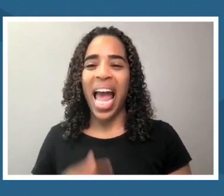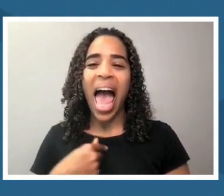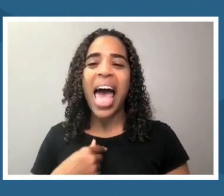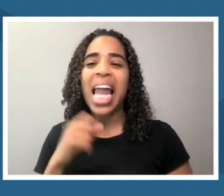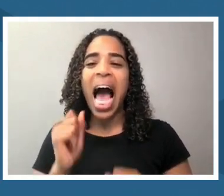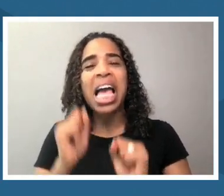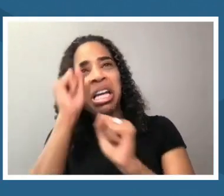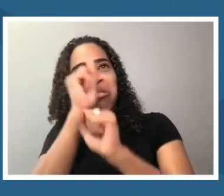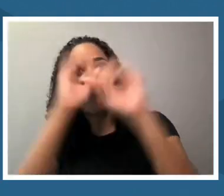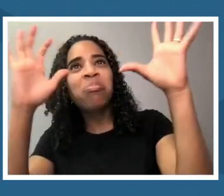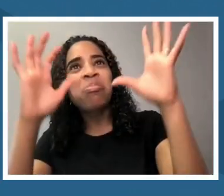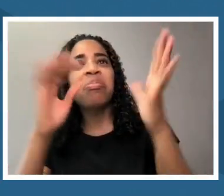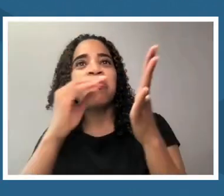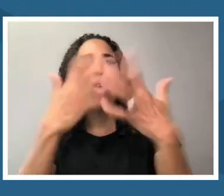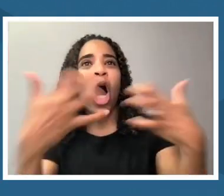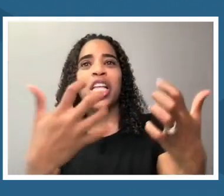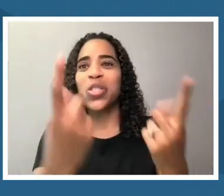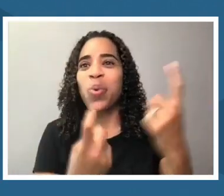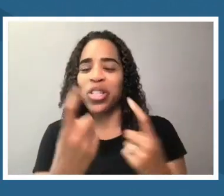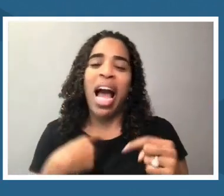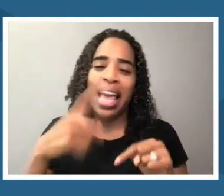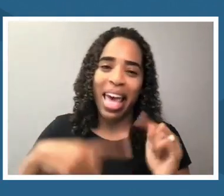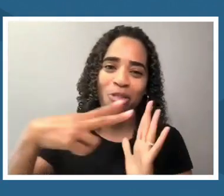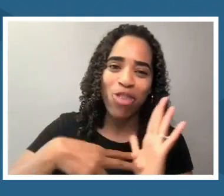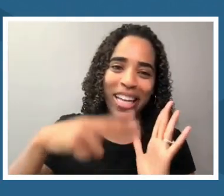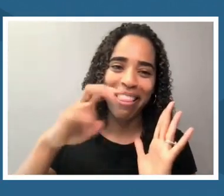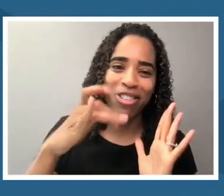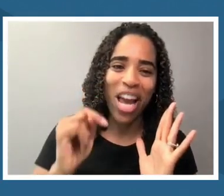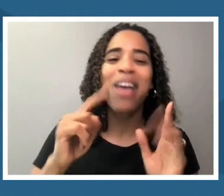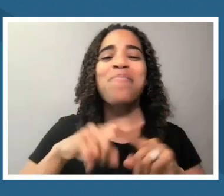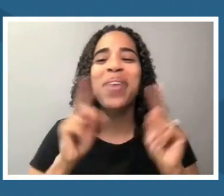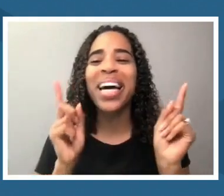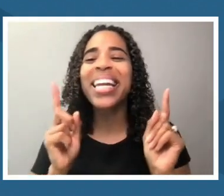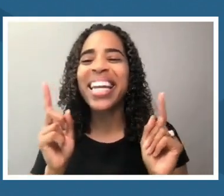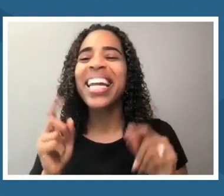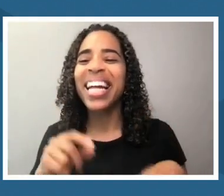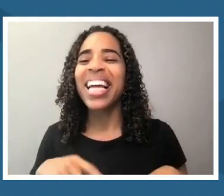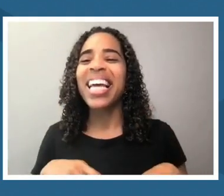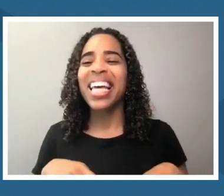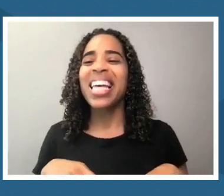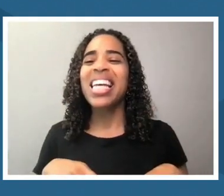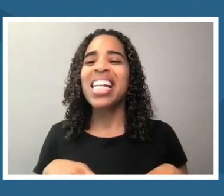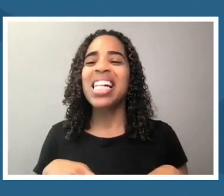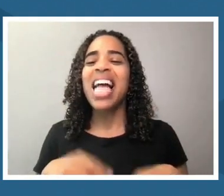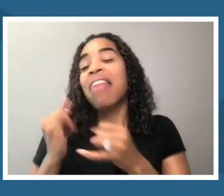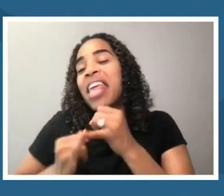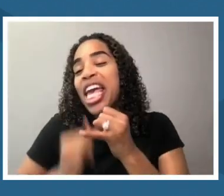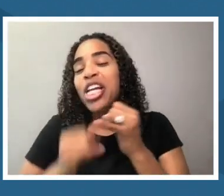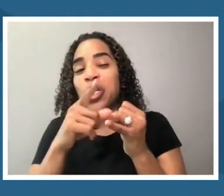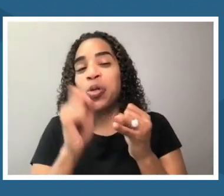cannot see but you know like people will tell me those questions at the end and i